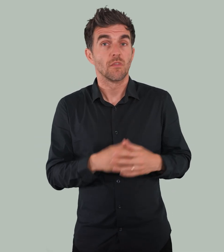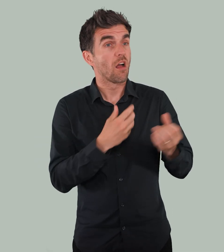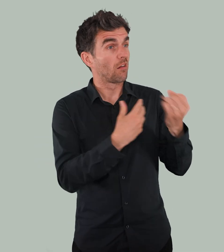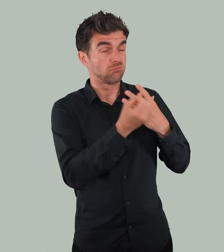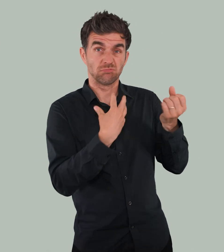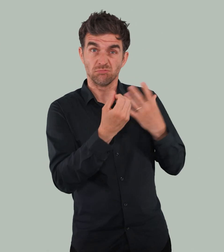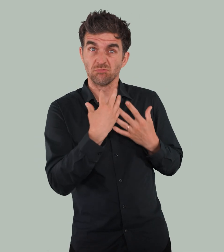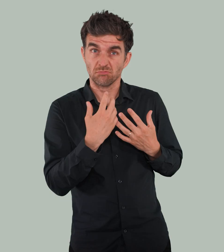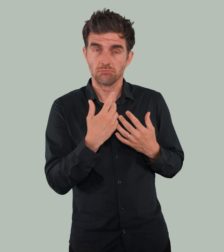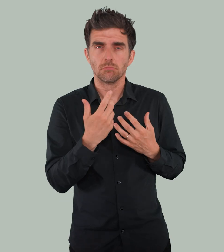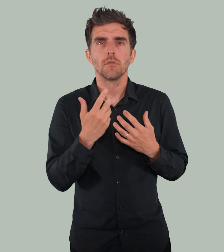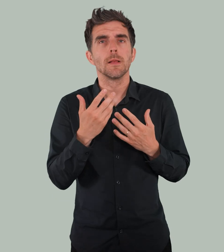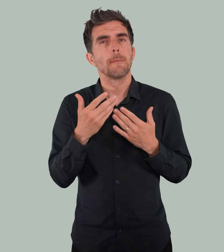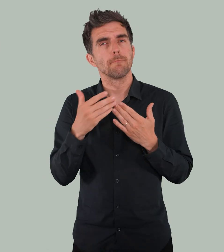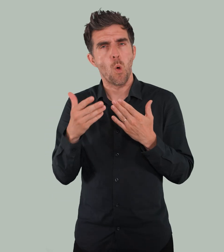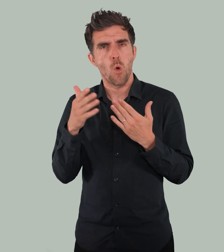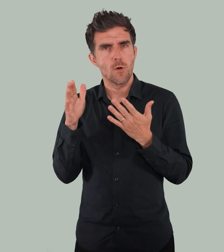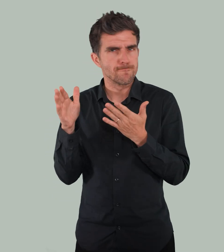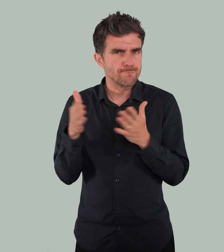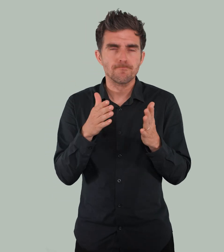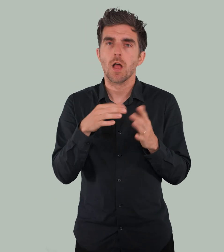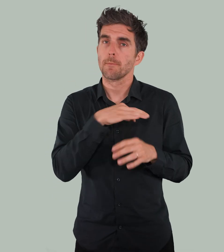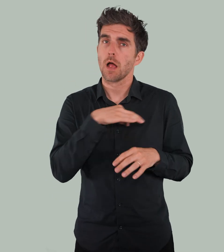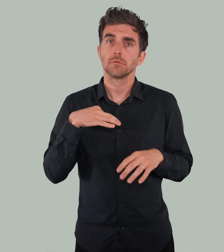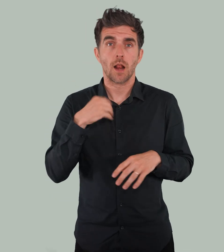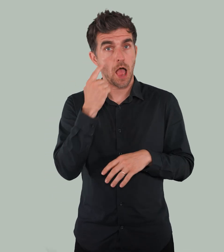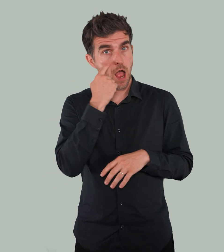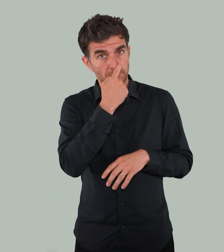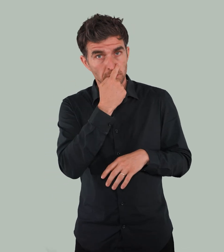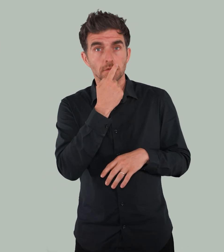Respondents suggest giving greater weight to medical evidence